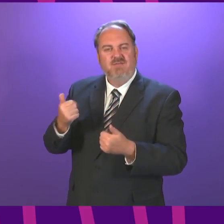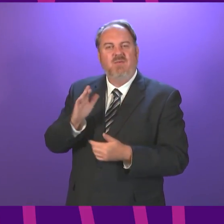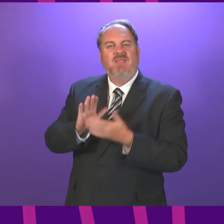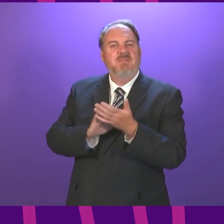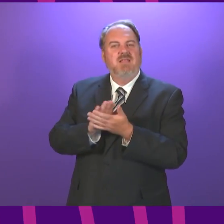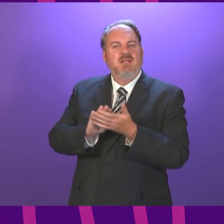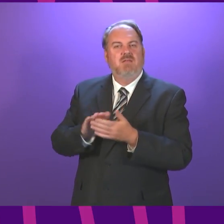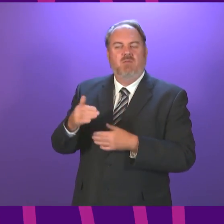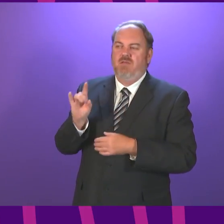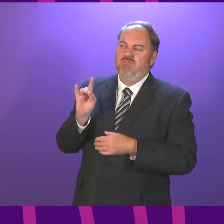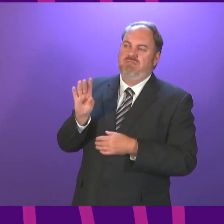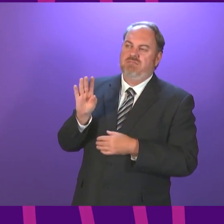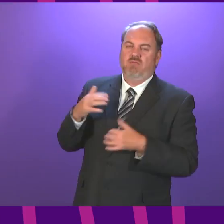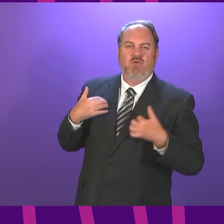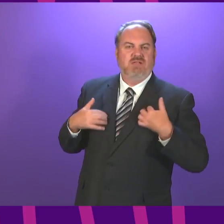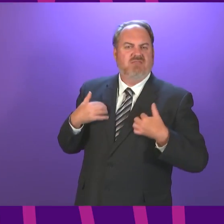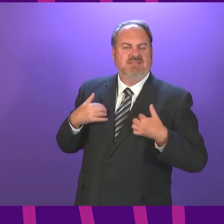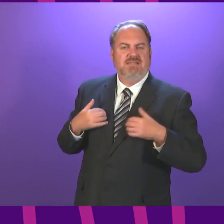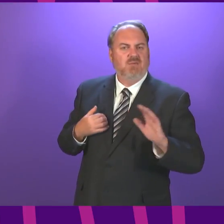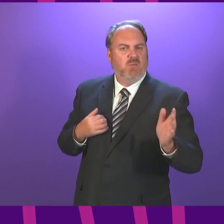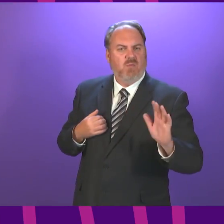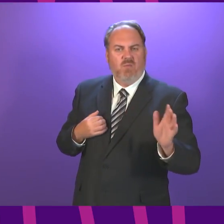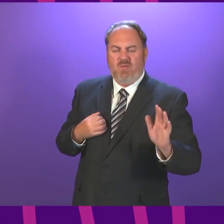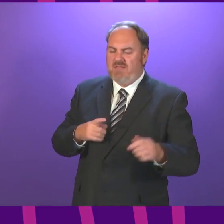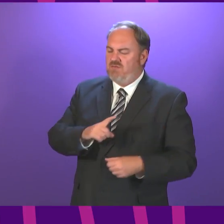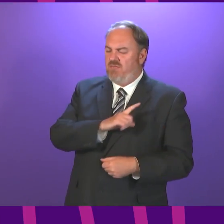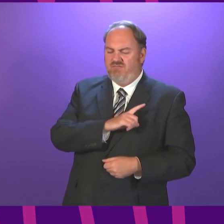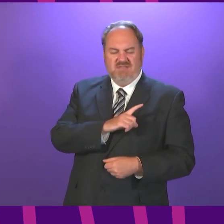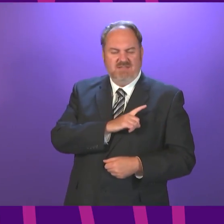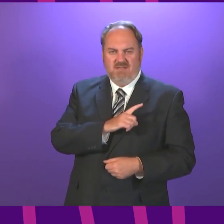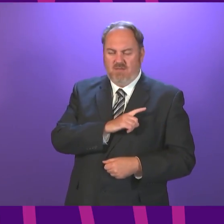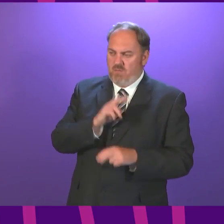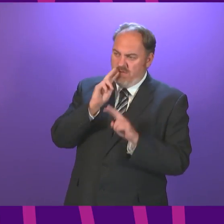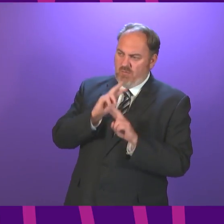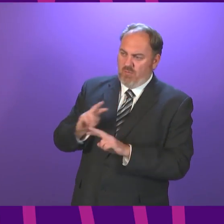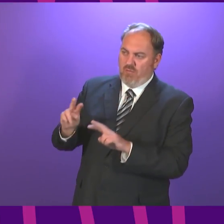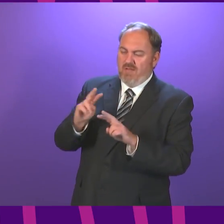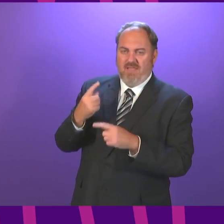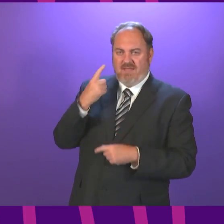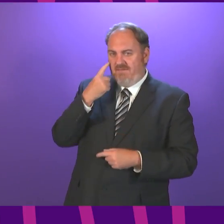do not look at evidence of what is happening elsewhere; it is just that project ADDER does